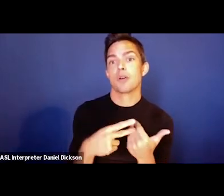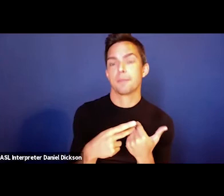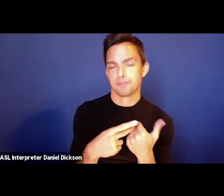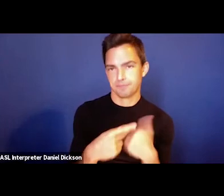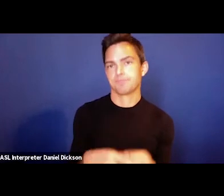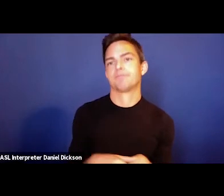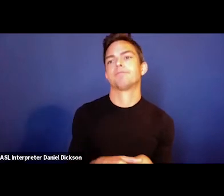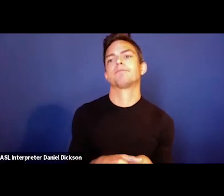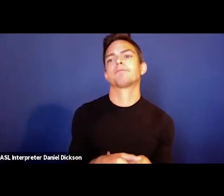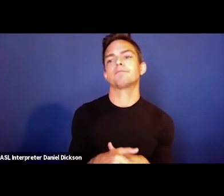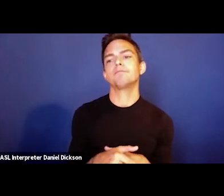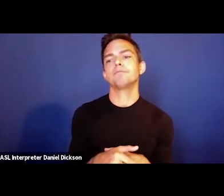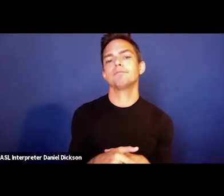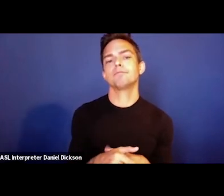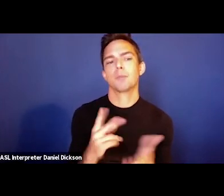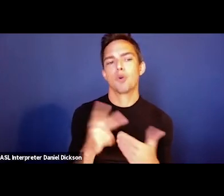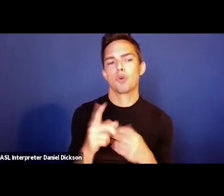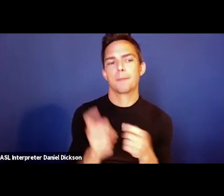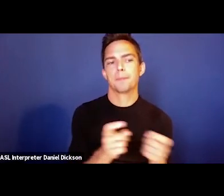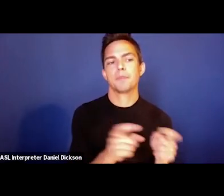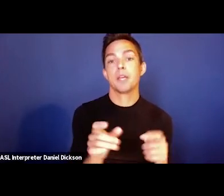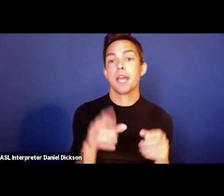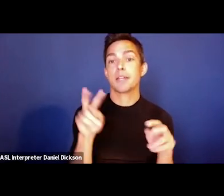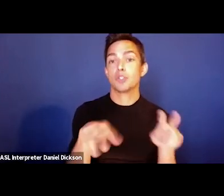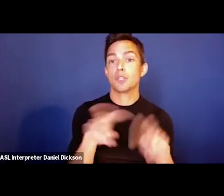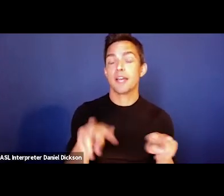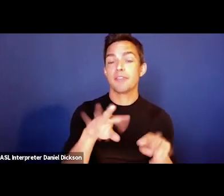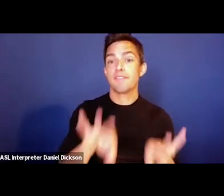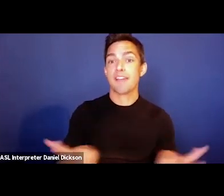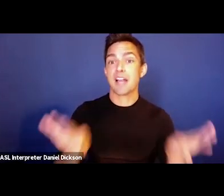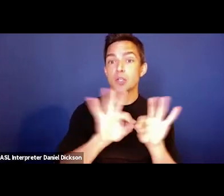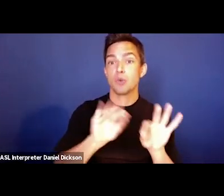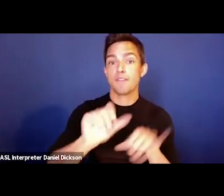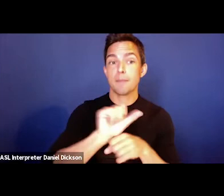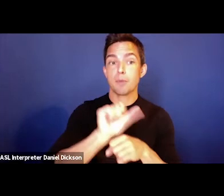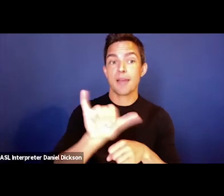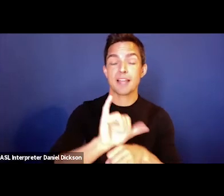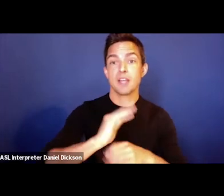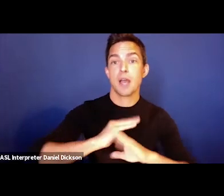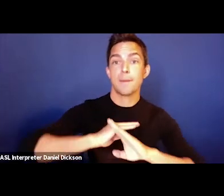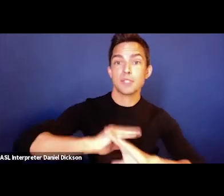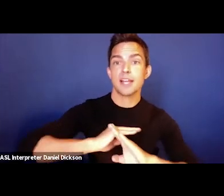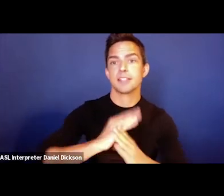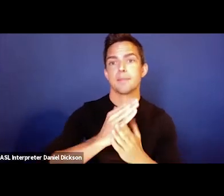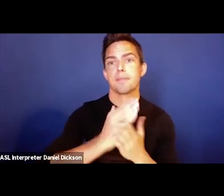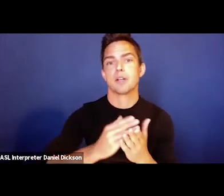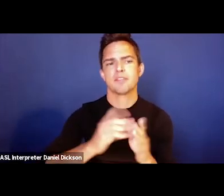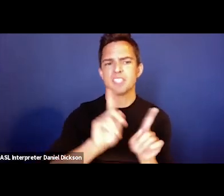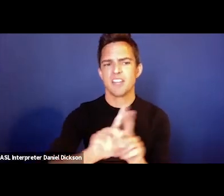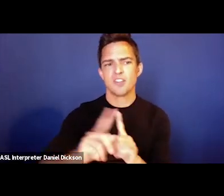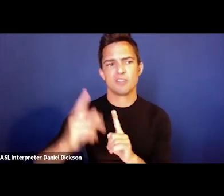and looking really at the value of employment as a protective factor of all sorts of things beyond